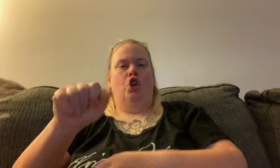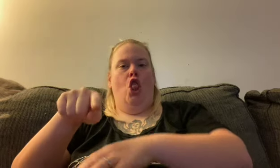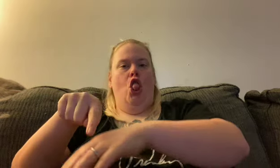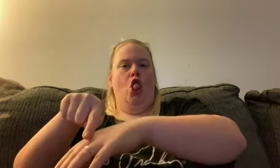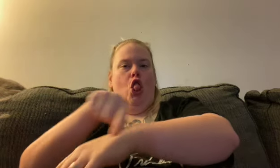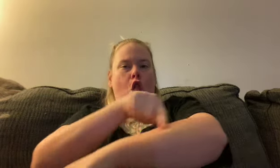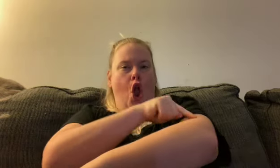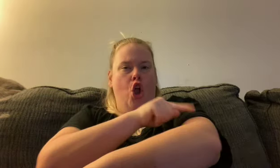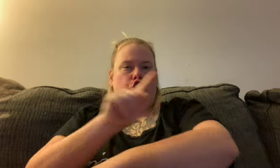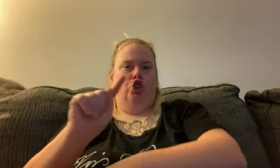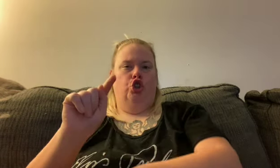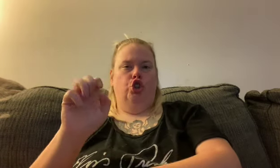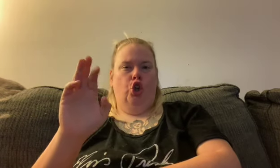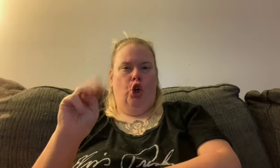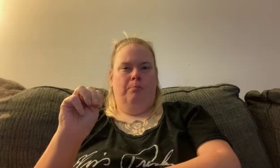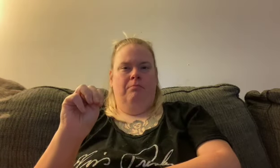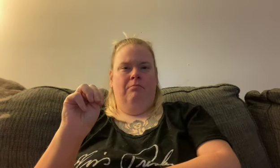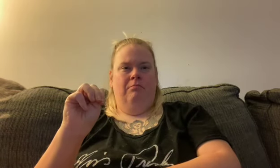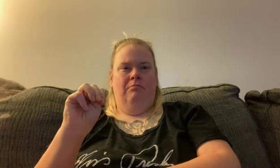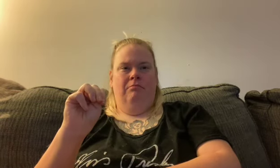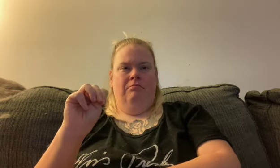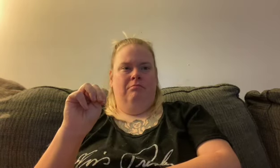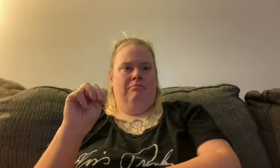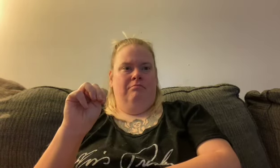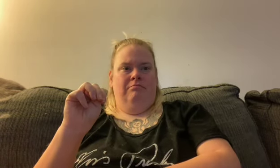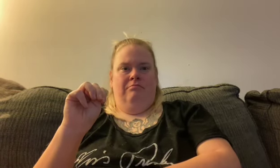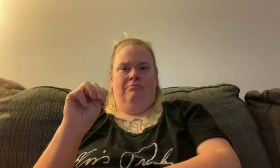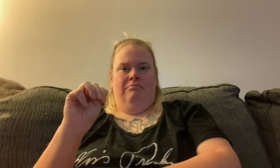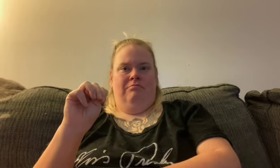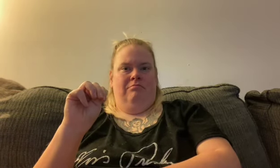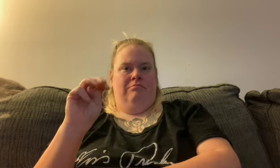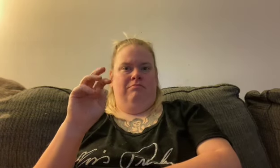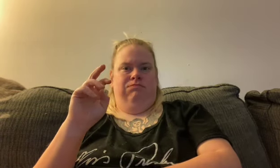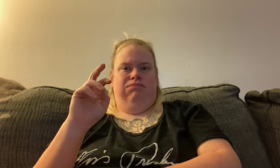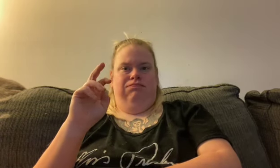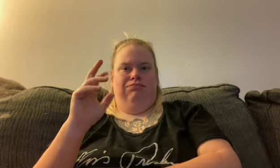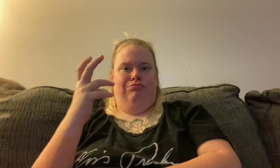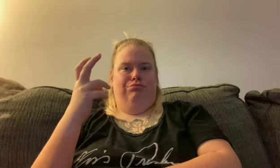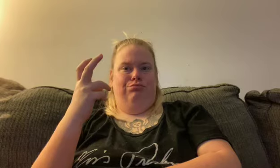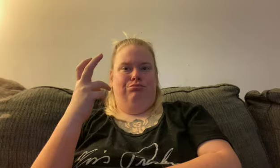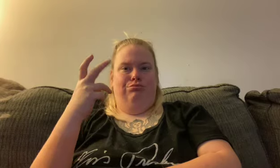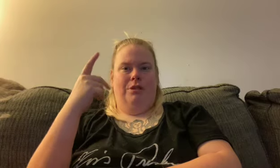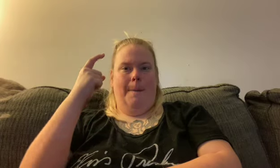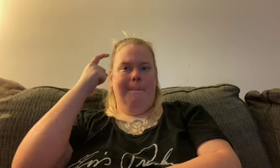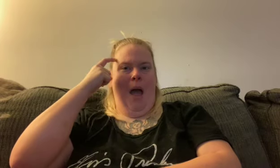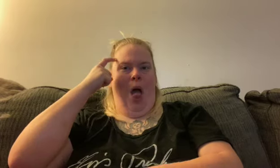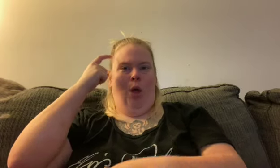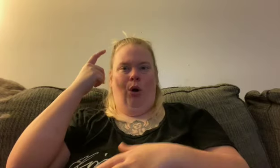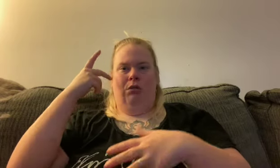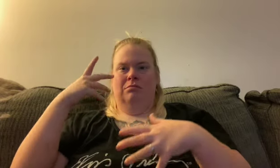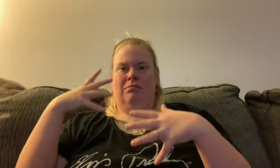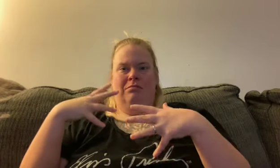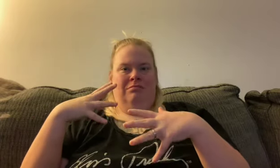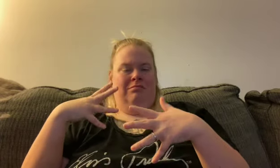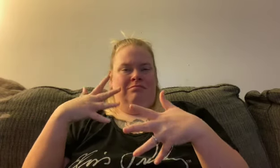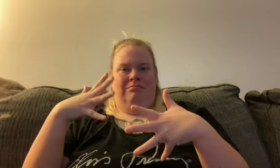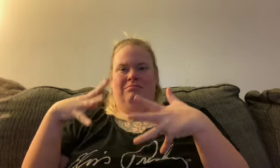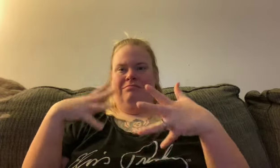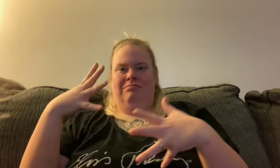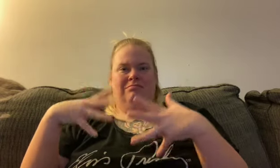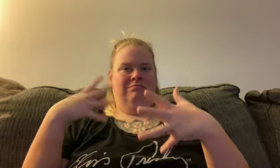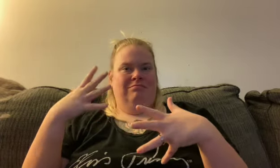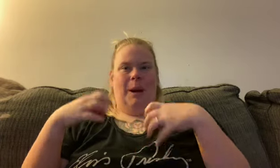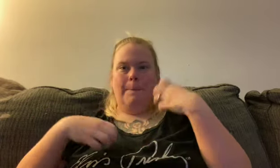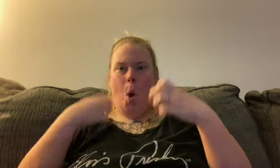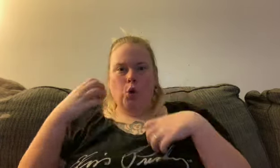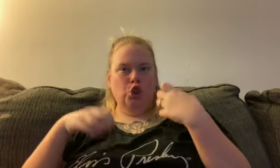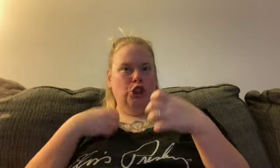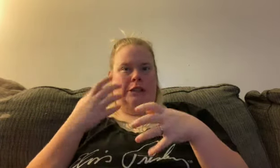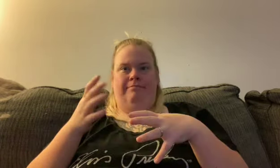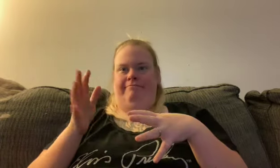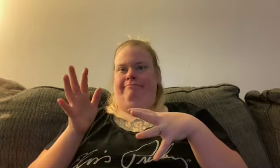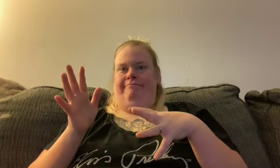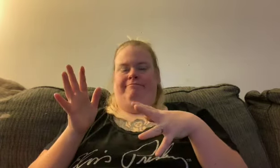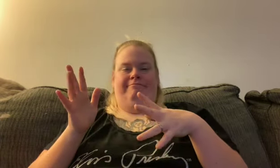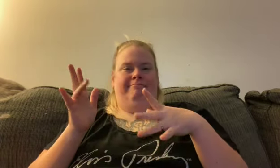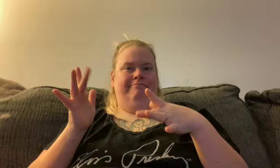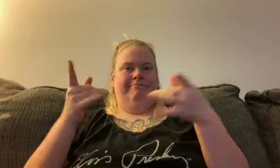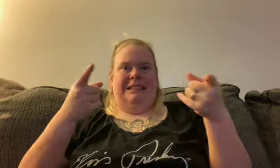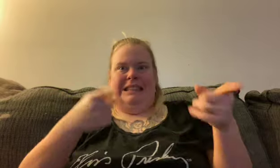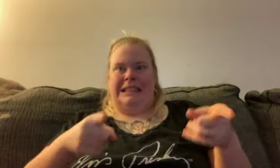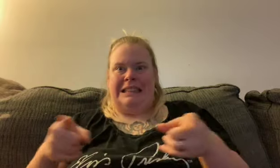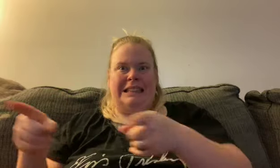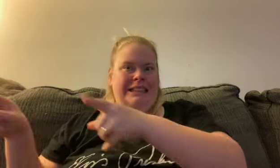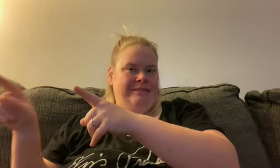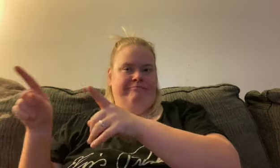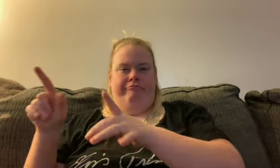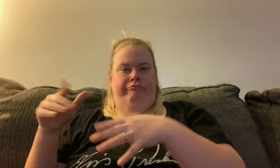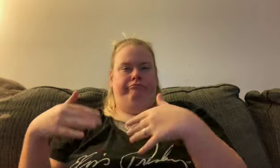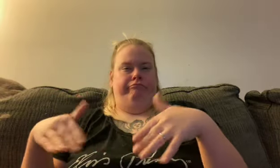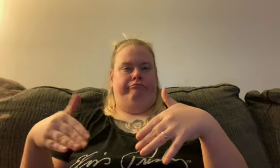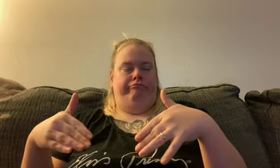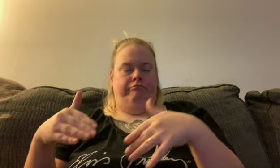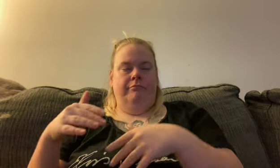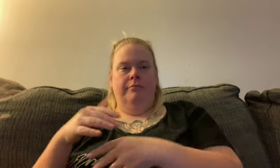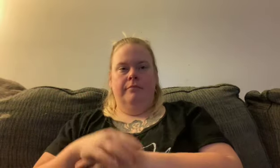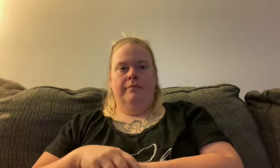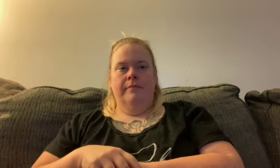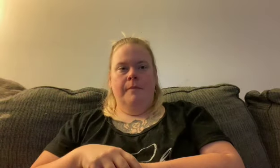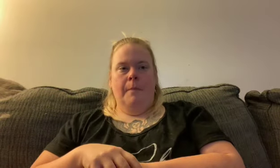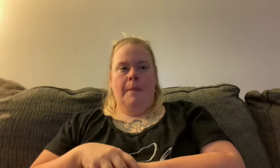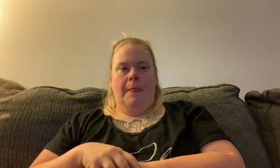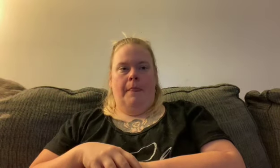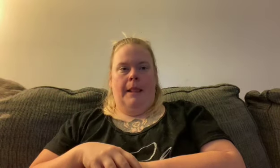It is a long-term mental and emotional incident over time.